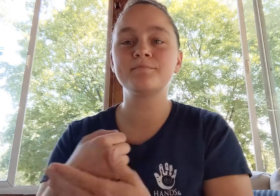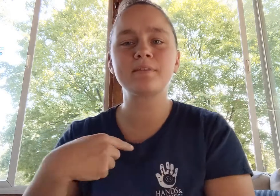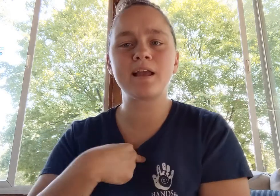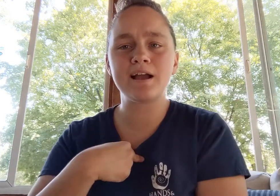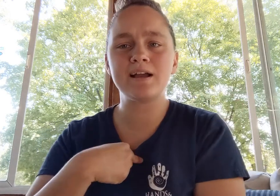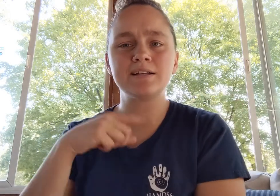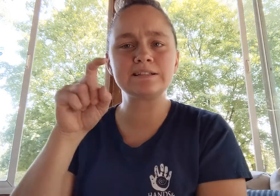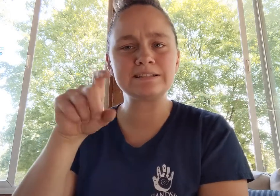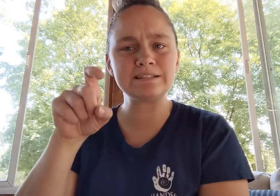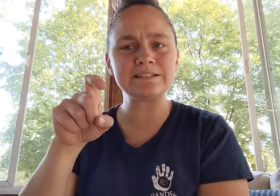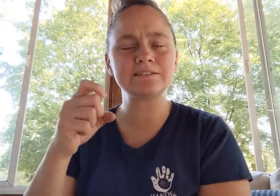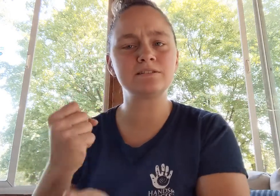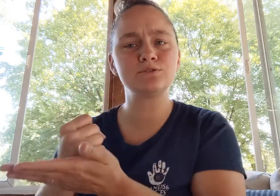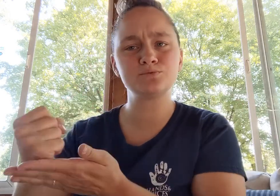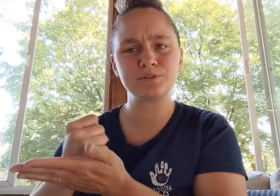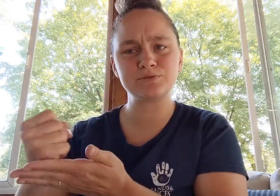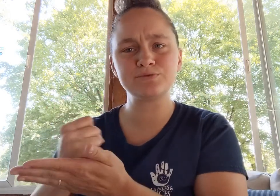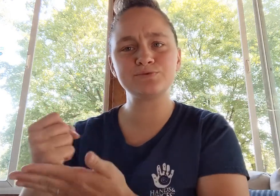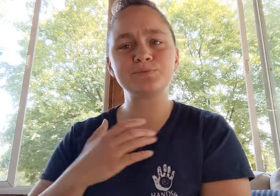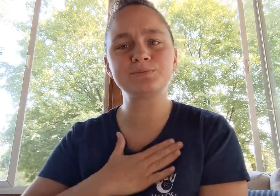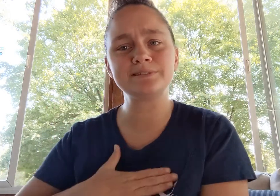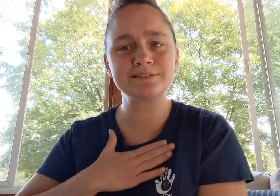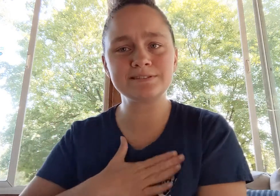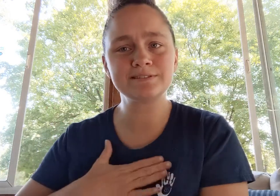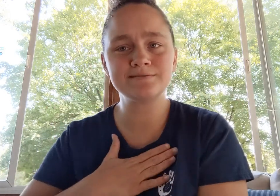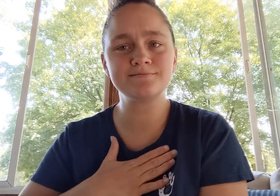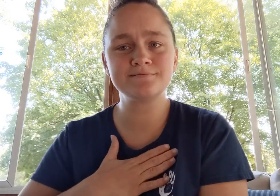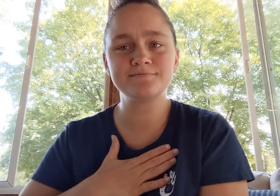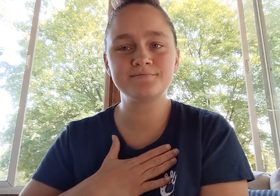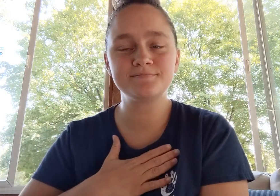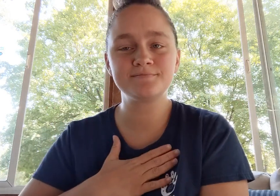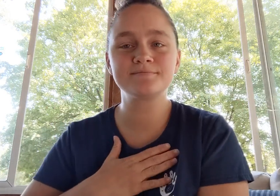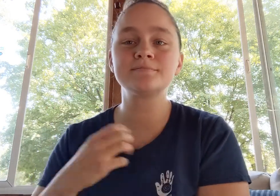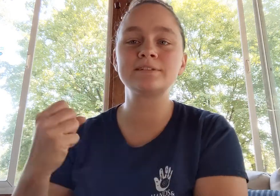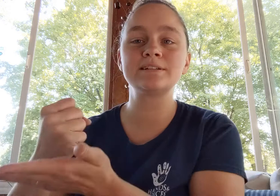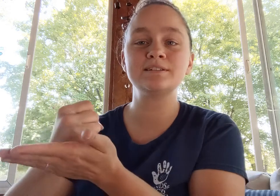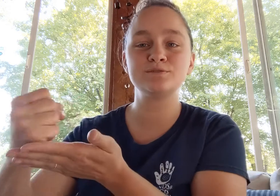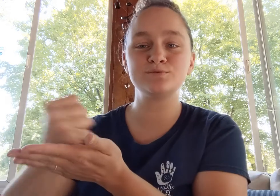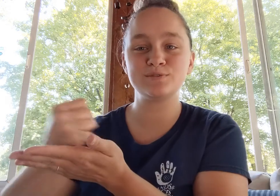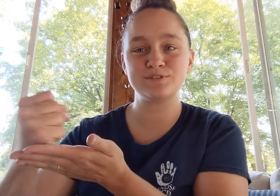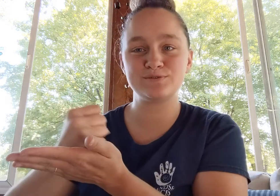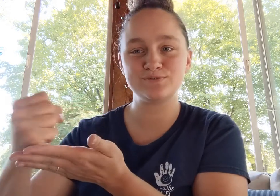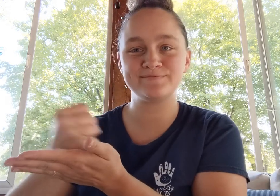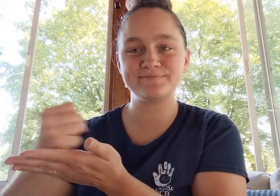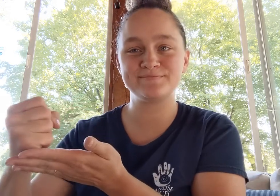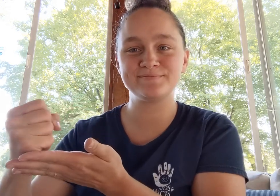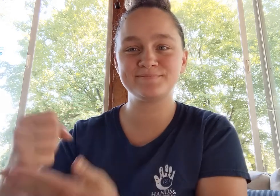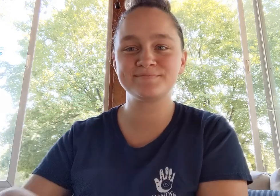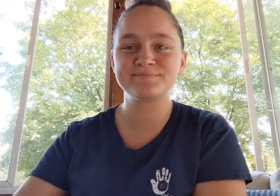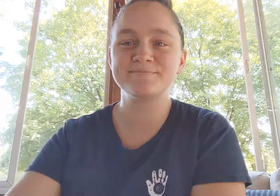[Janie signs “I need an eraser please”] [Janie repeats sign for eraser]